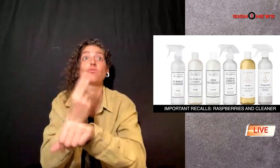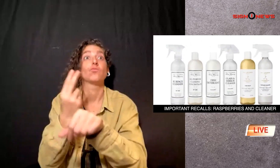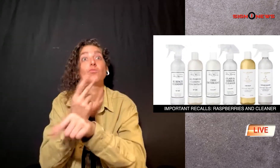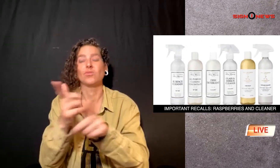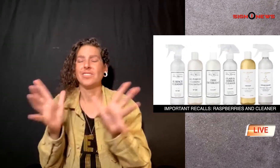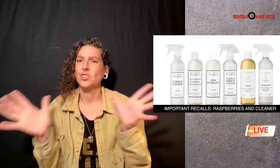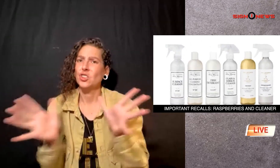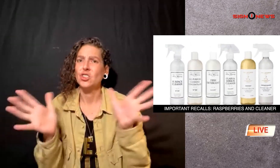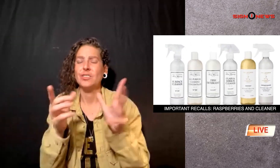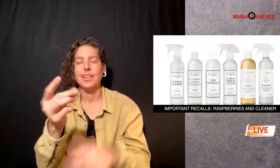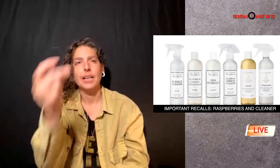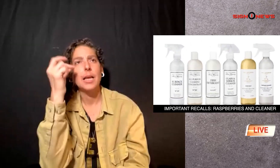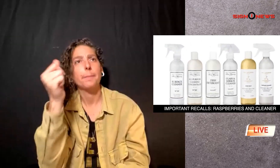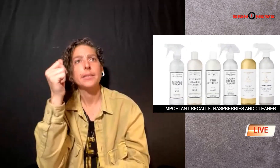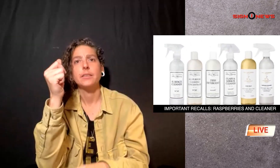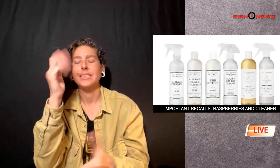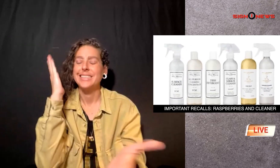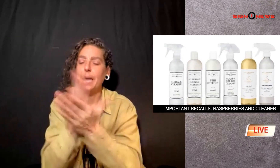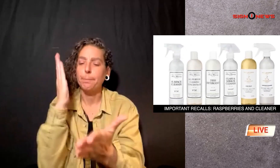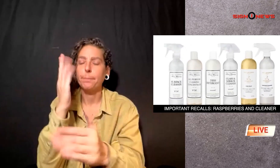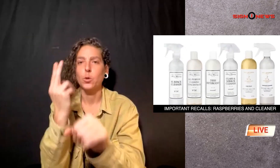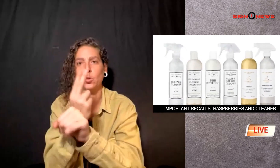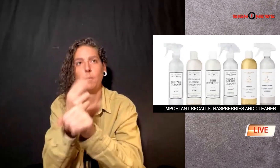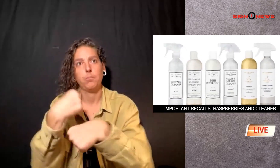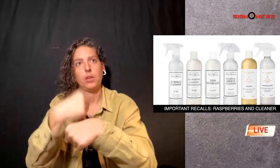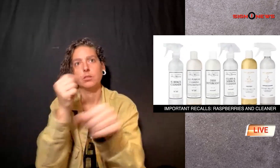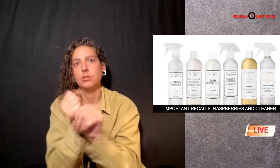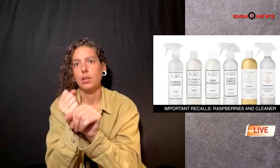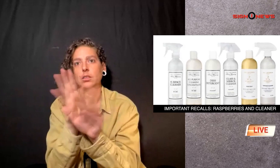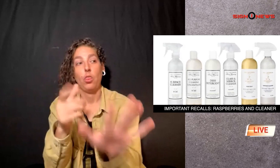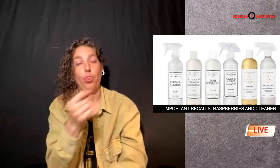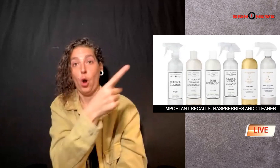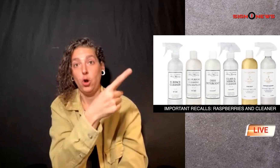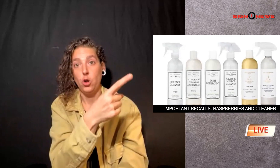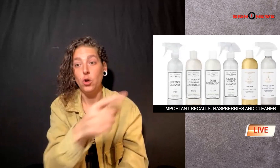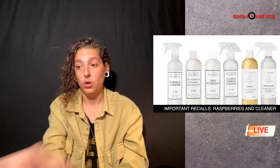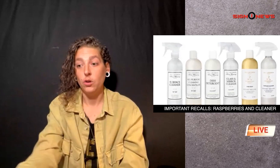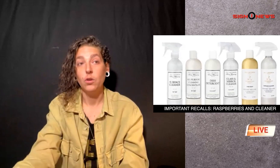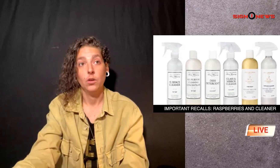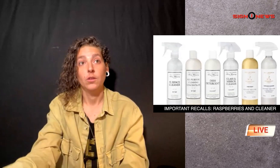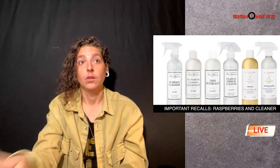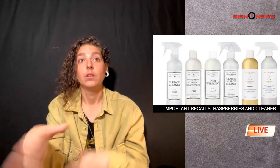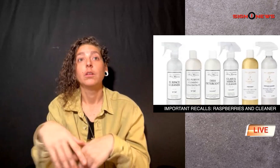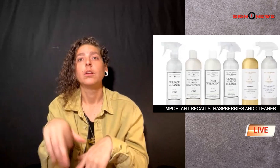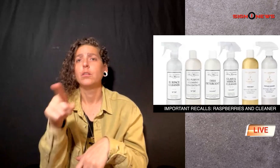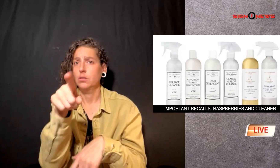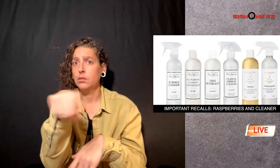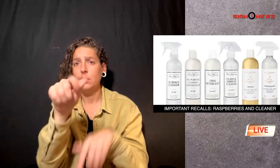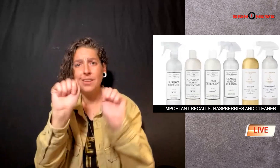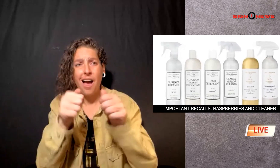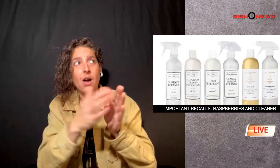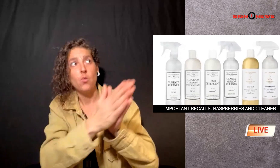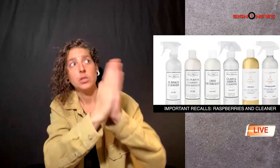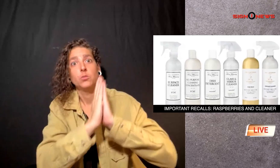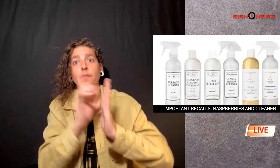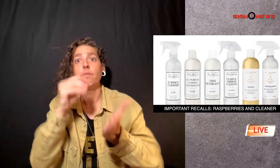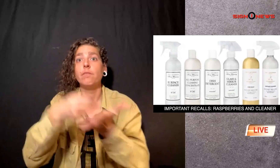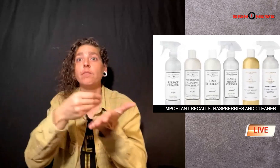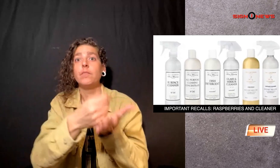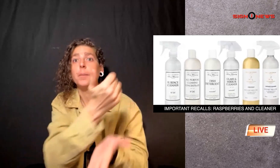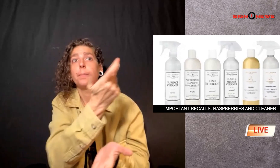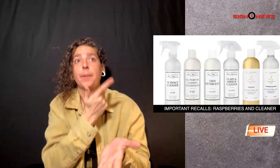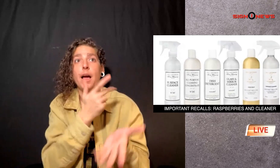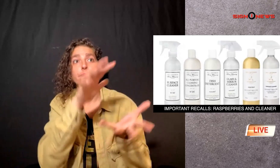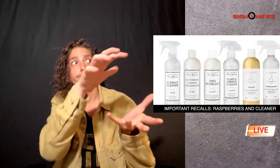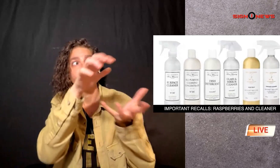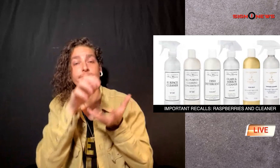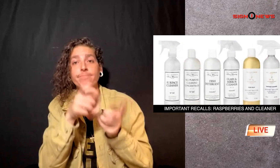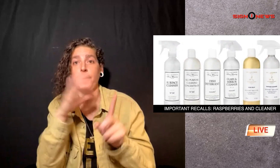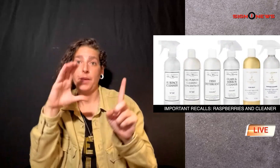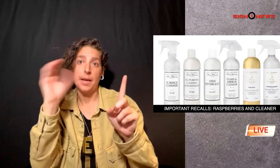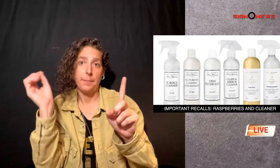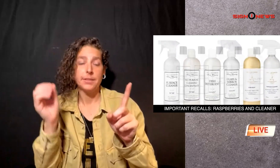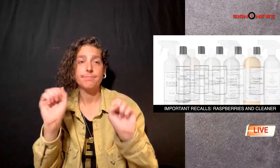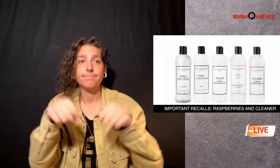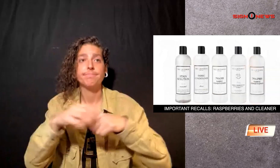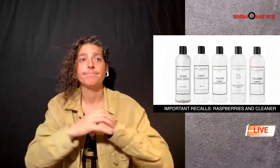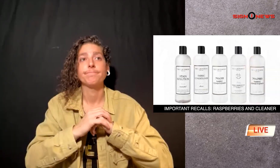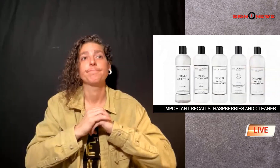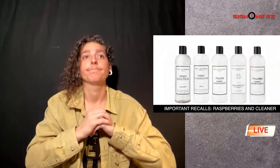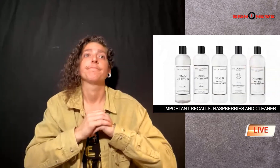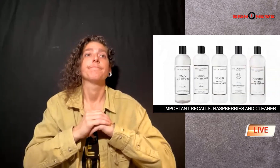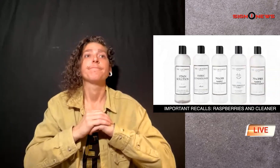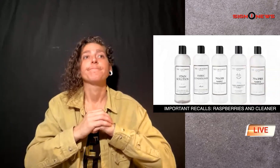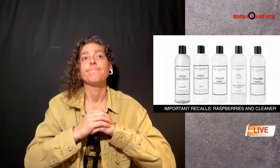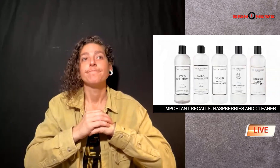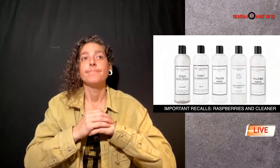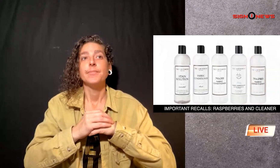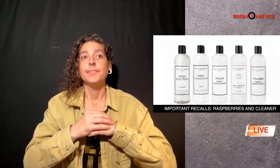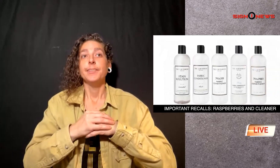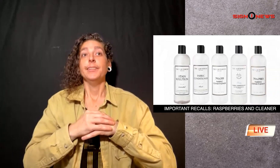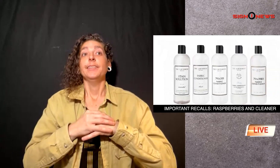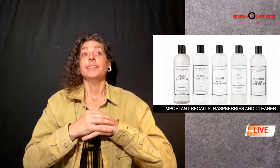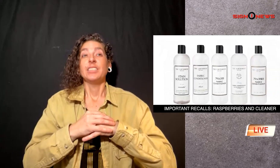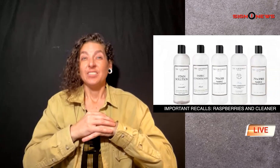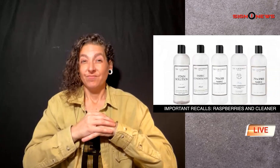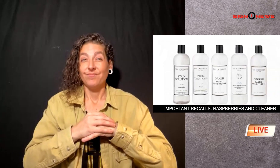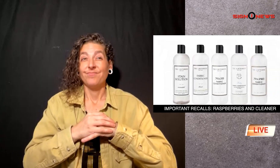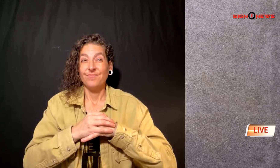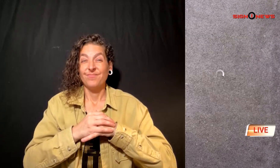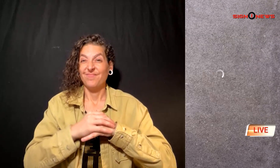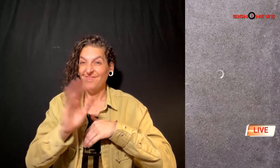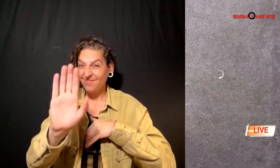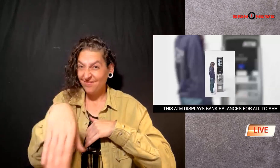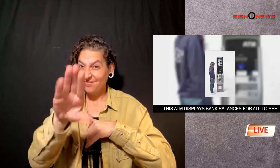stop using the product and throw them away they can request a refund from the company